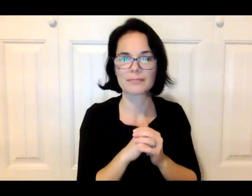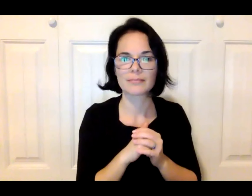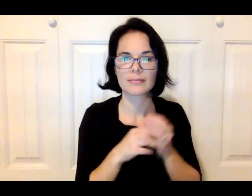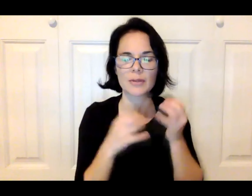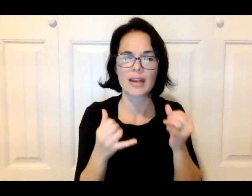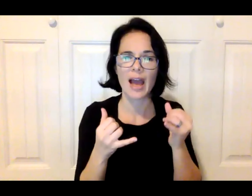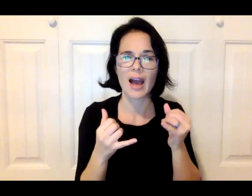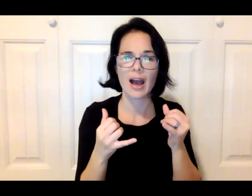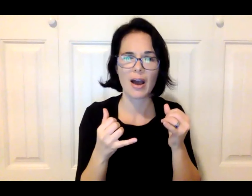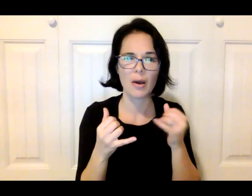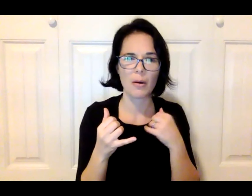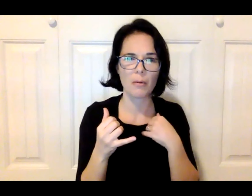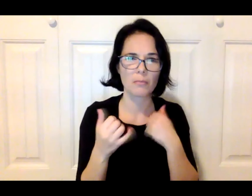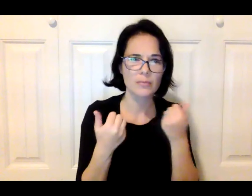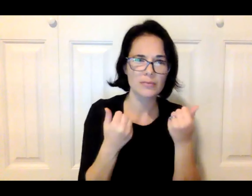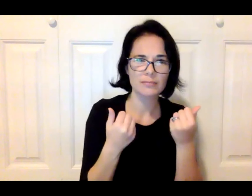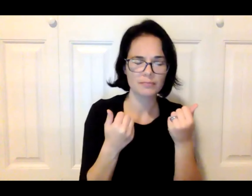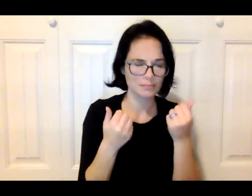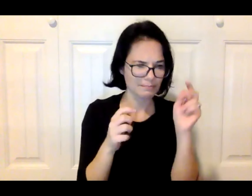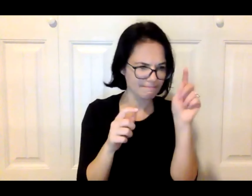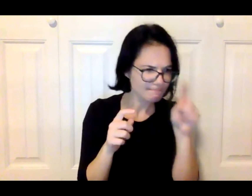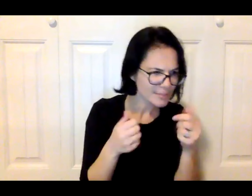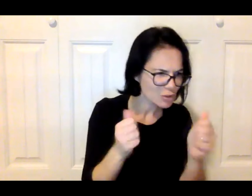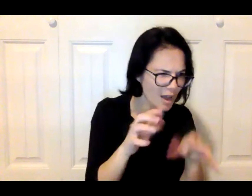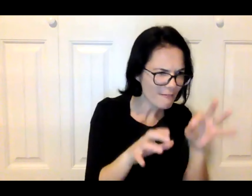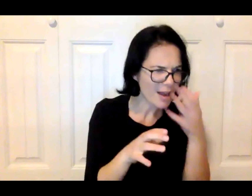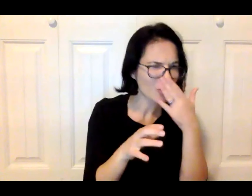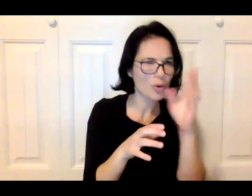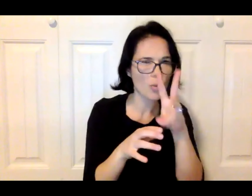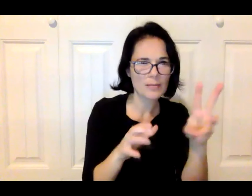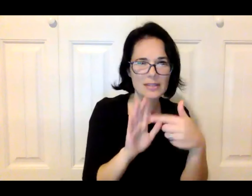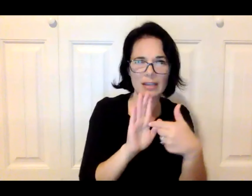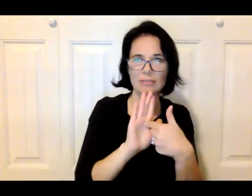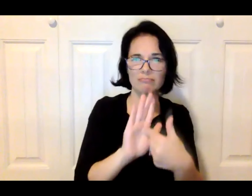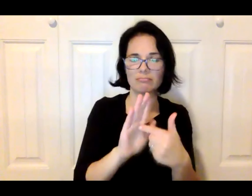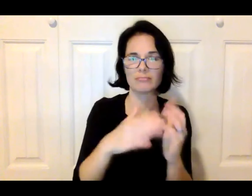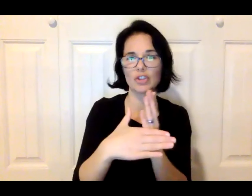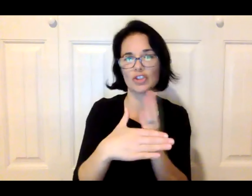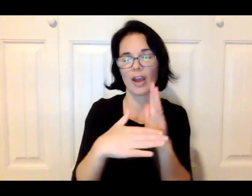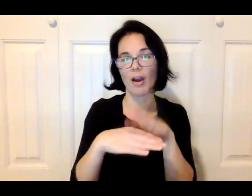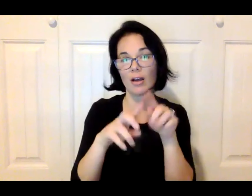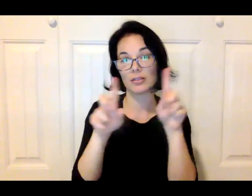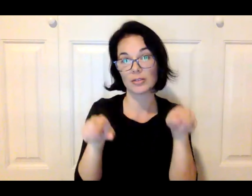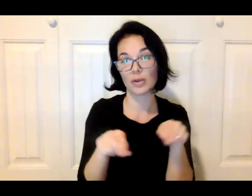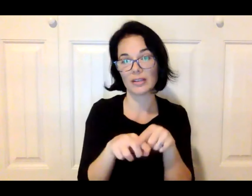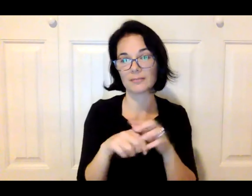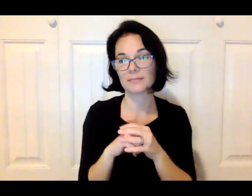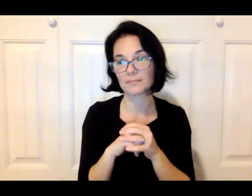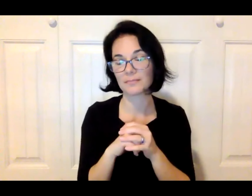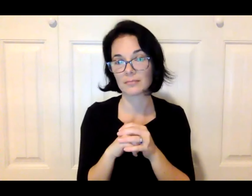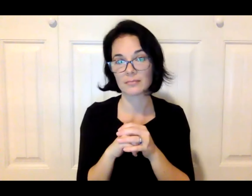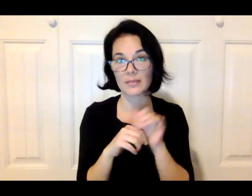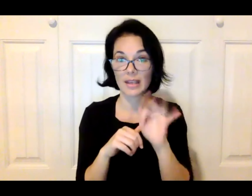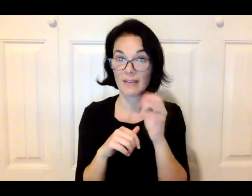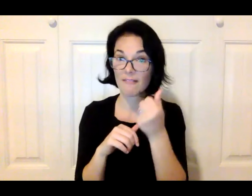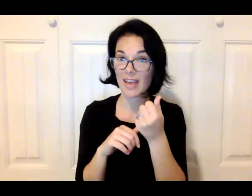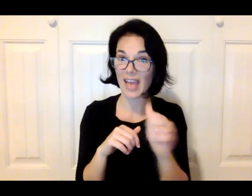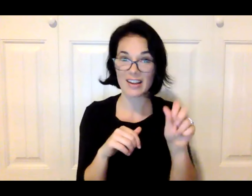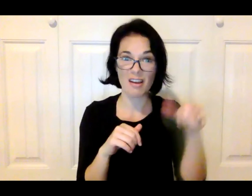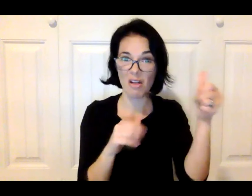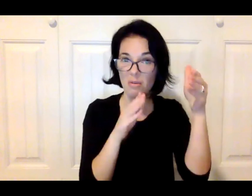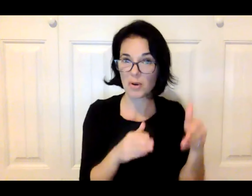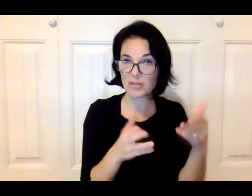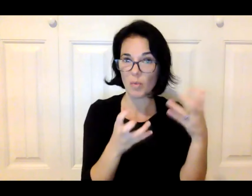just wanted to share that. [Dominic reads]